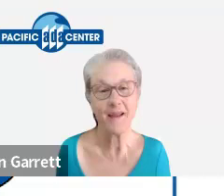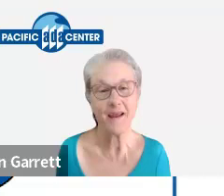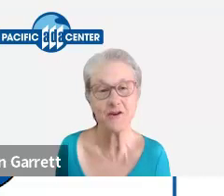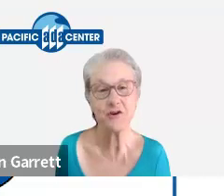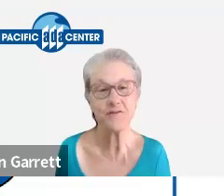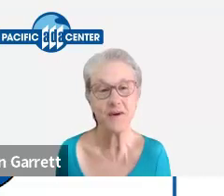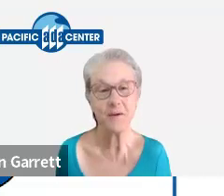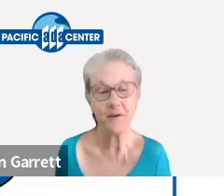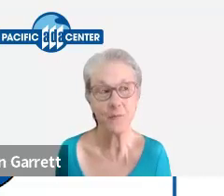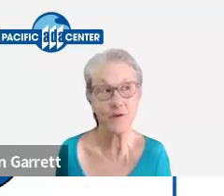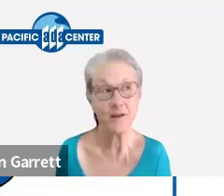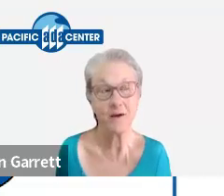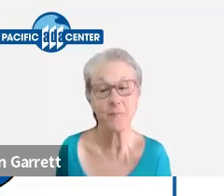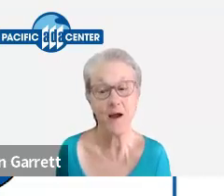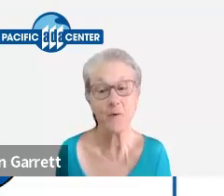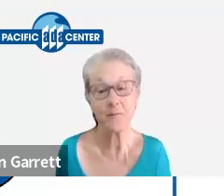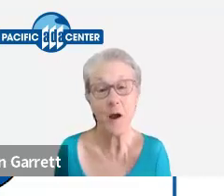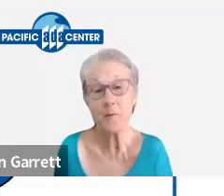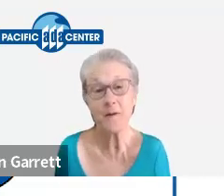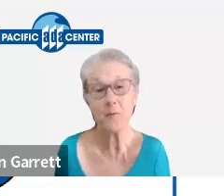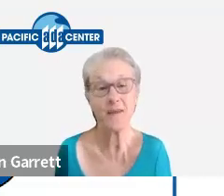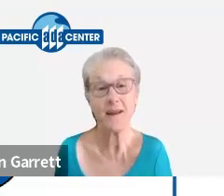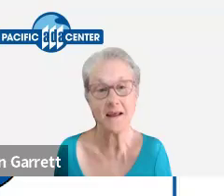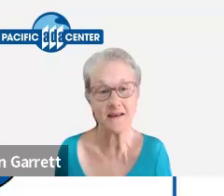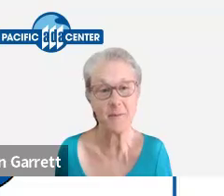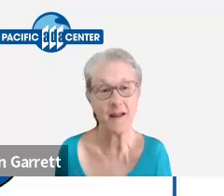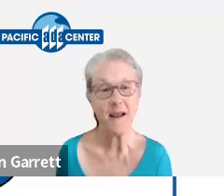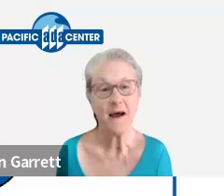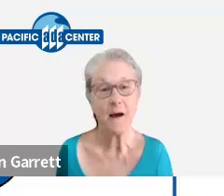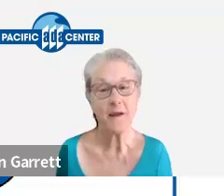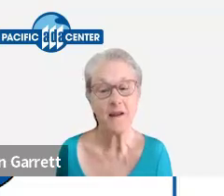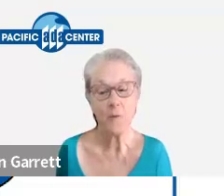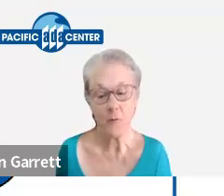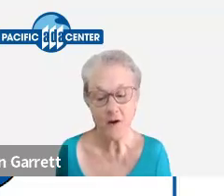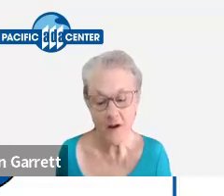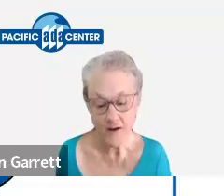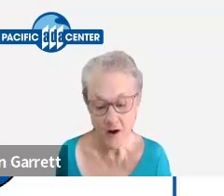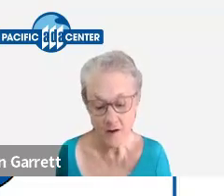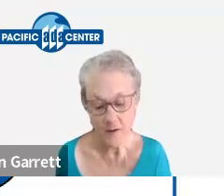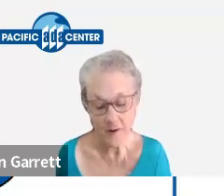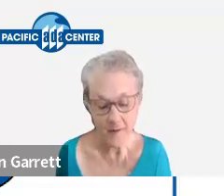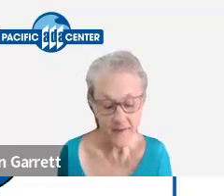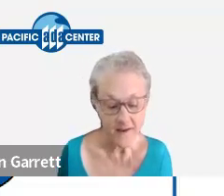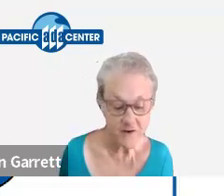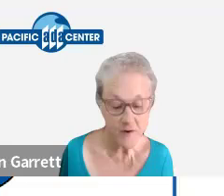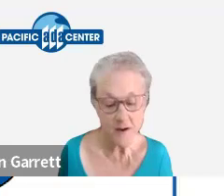And should be really complied with probably more than it is. But at any rate, we're here to talk a little bit about the history.